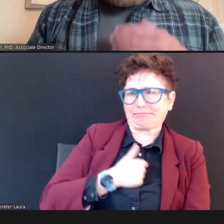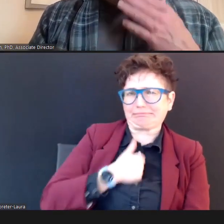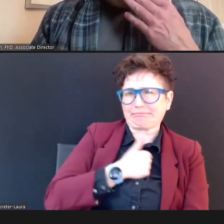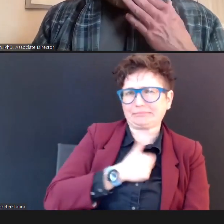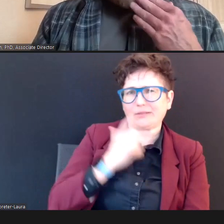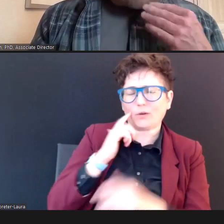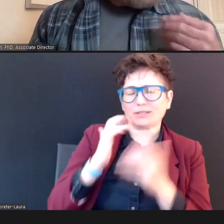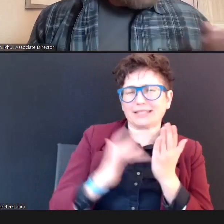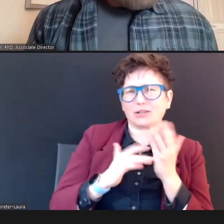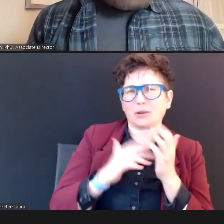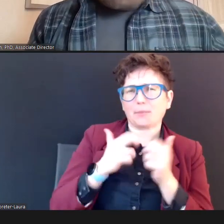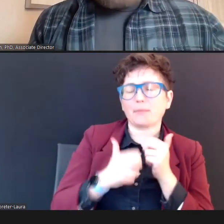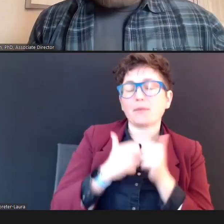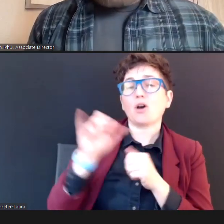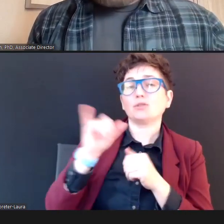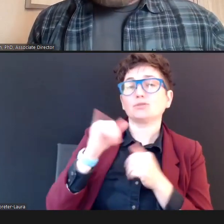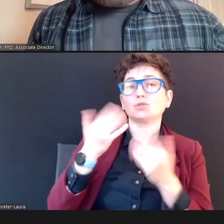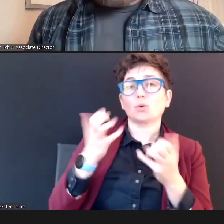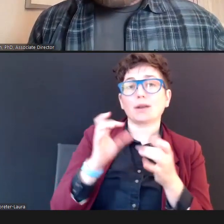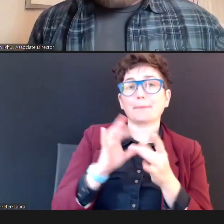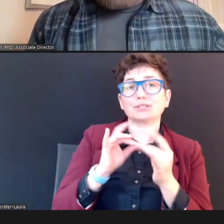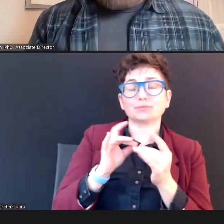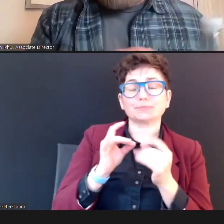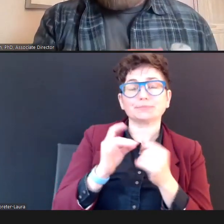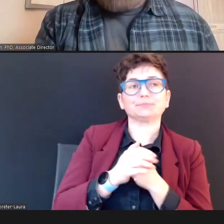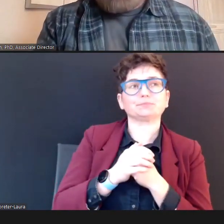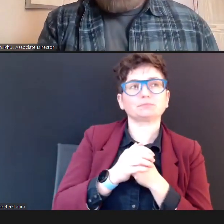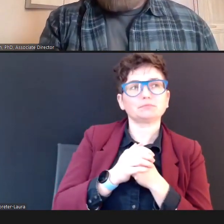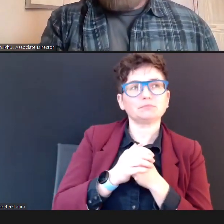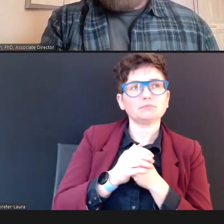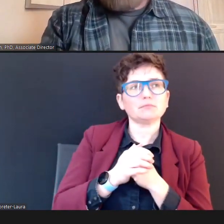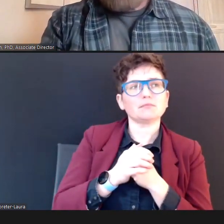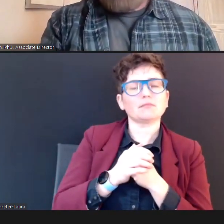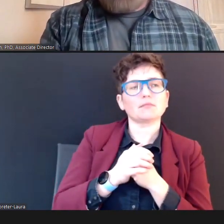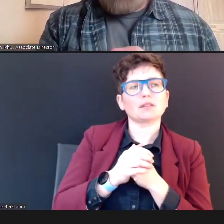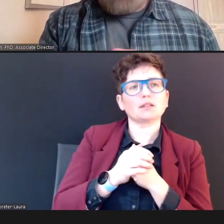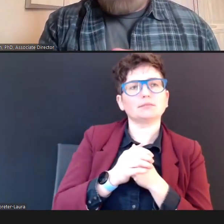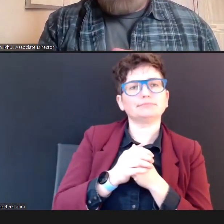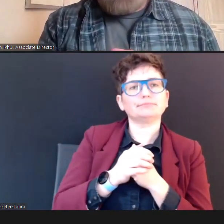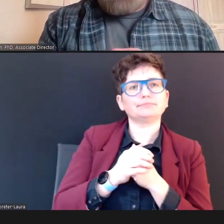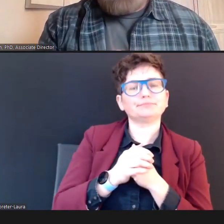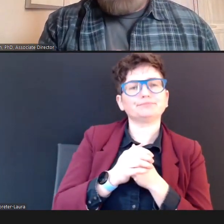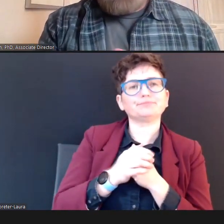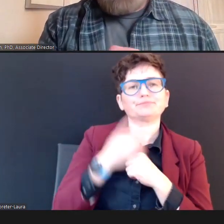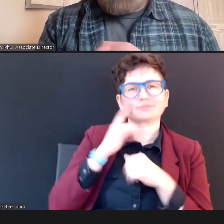I did want to mention here William that